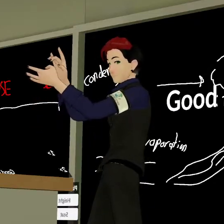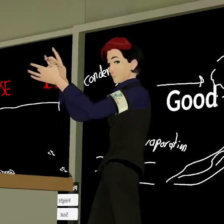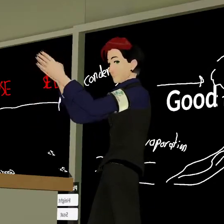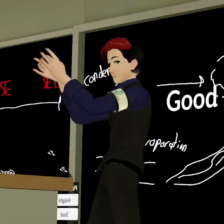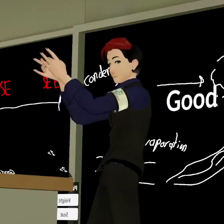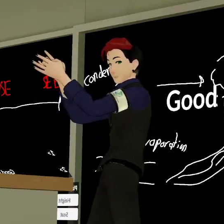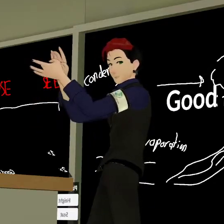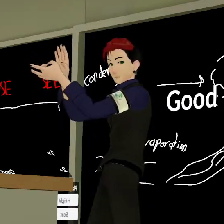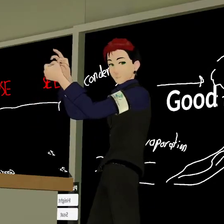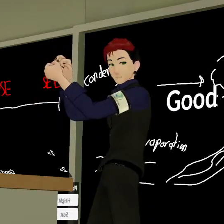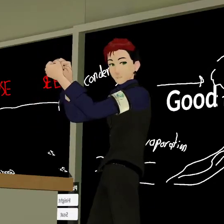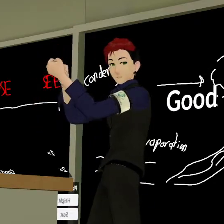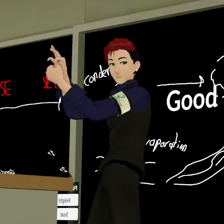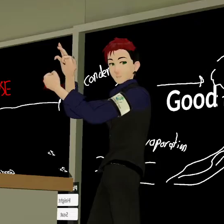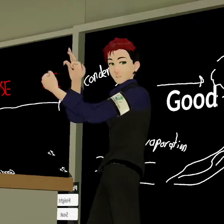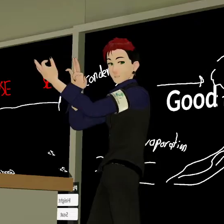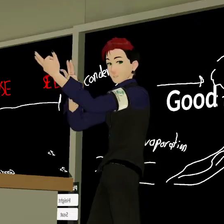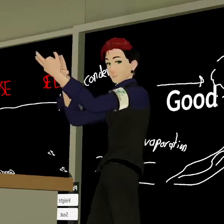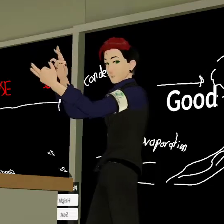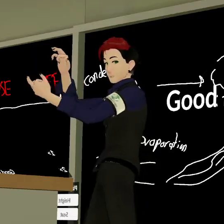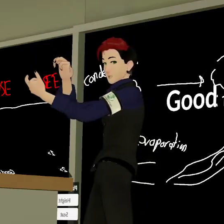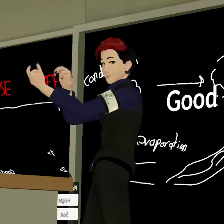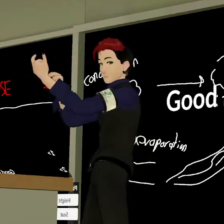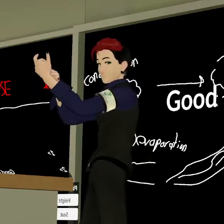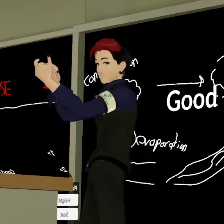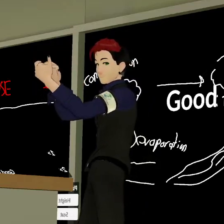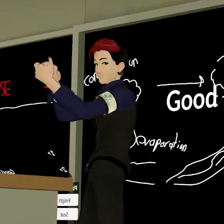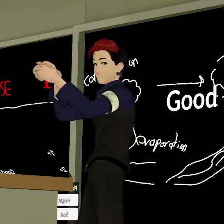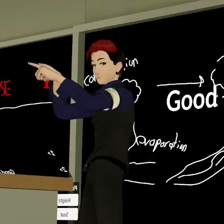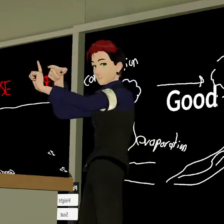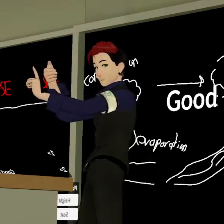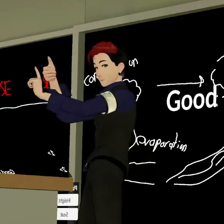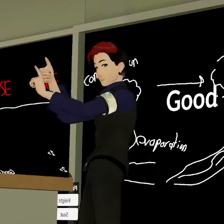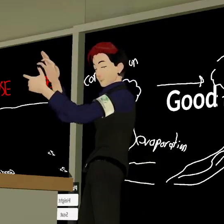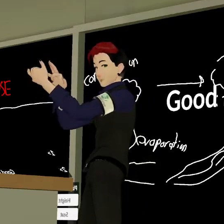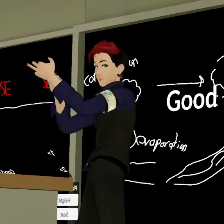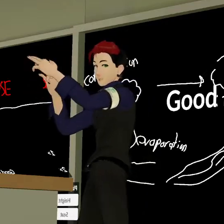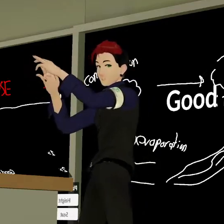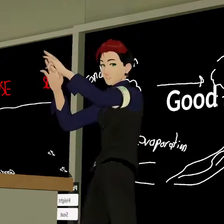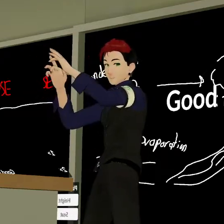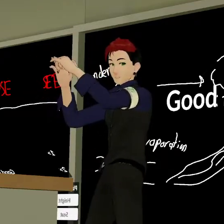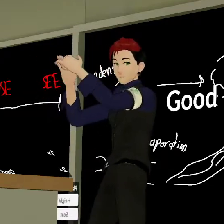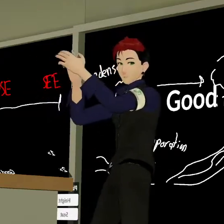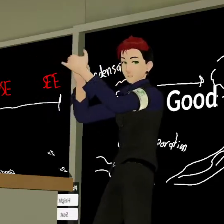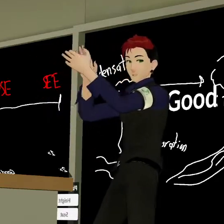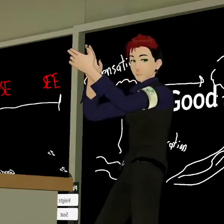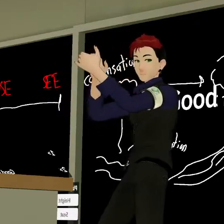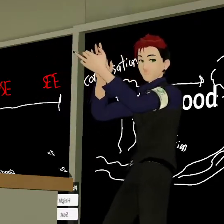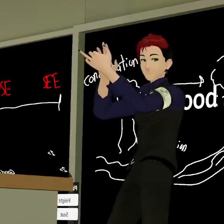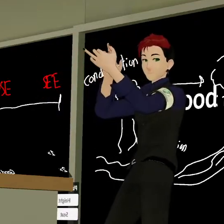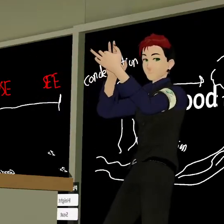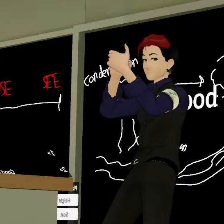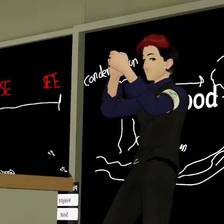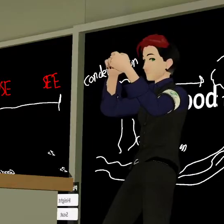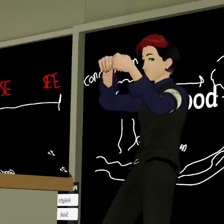it connected it started forming into a cloud and then that cloud started moving